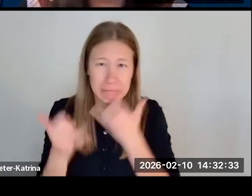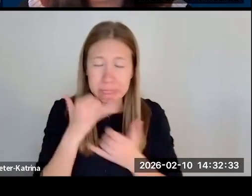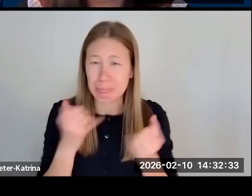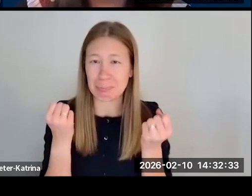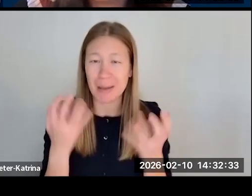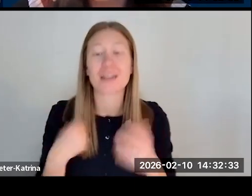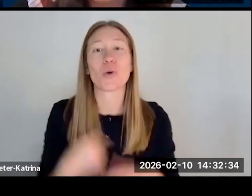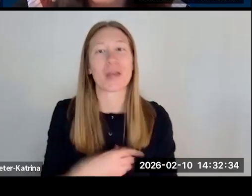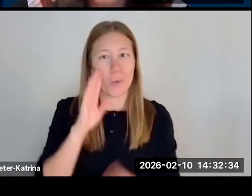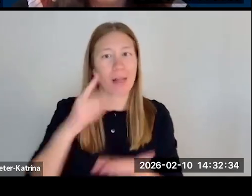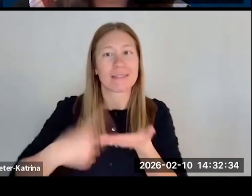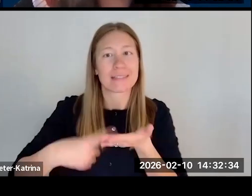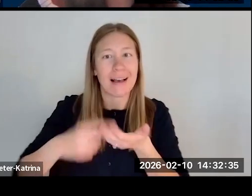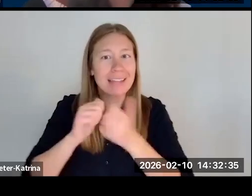and resolve some of those issues.